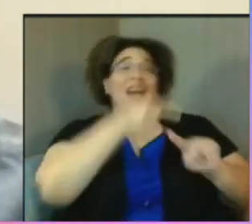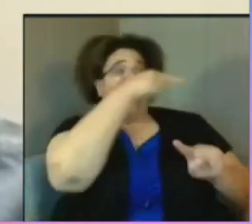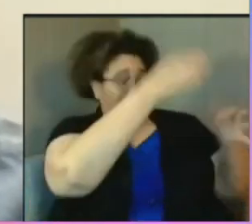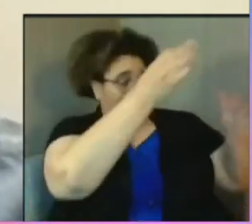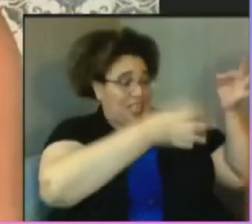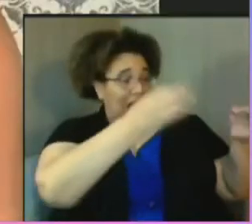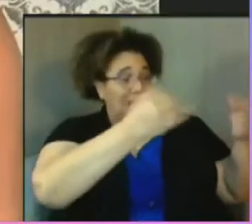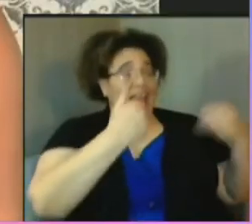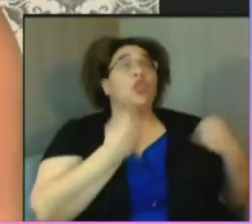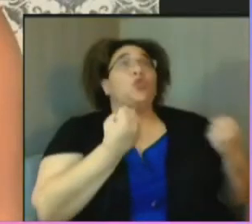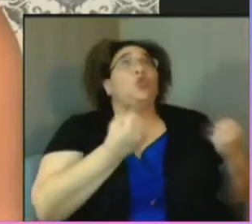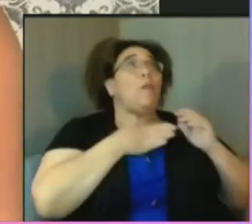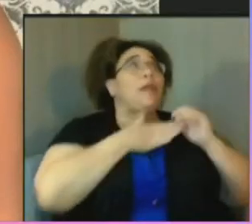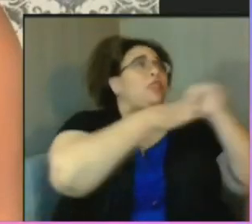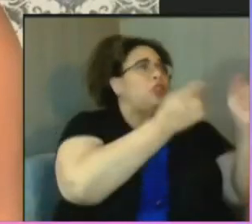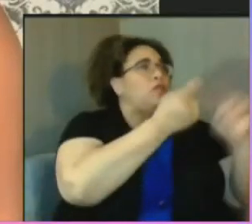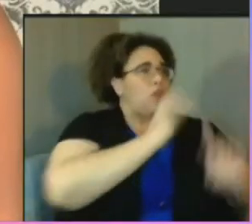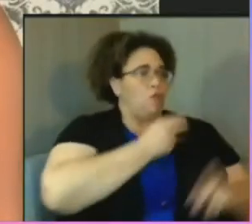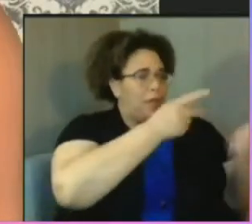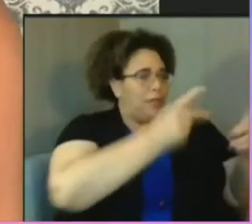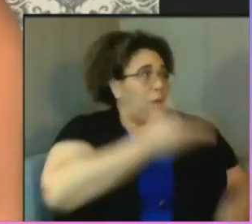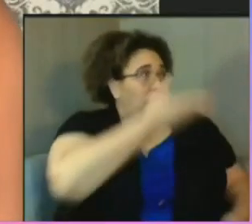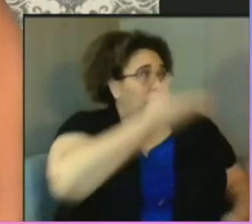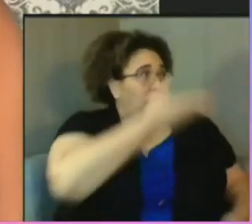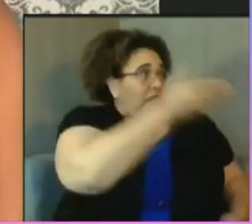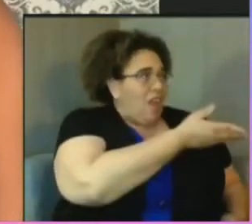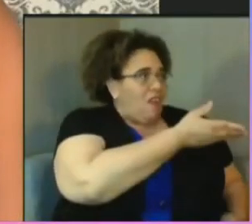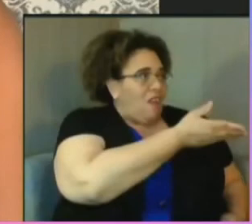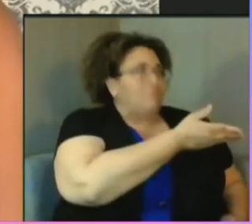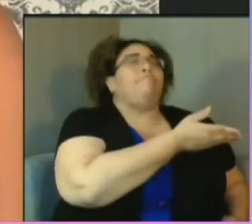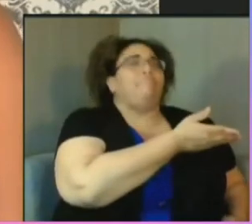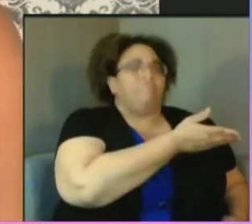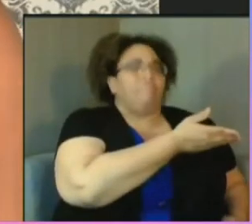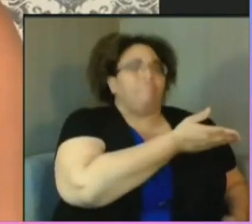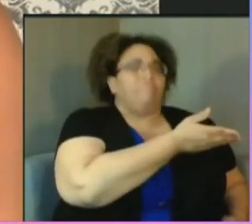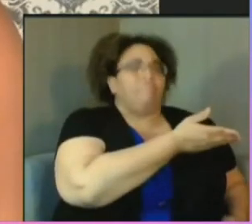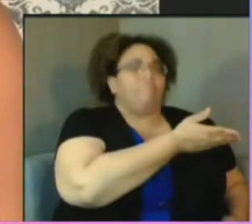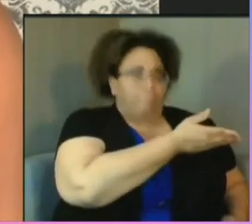Yeah, well thank you so much for your leadership,